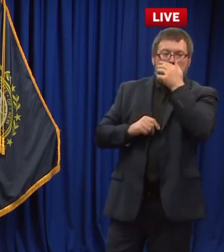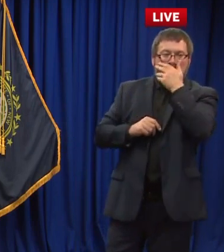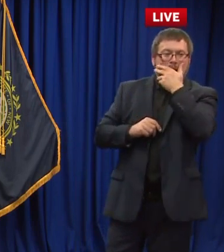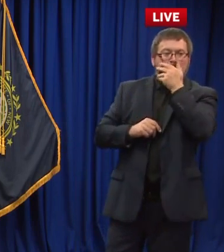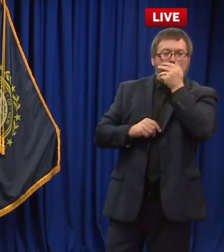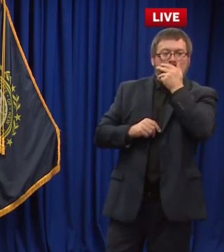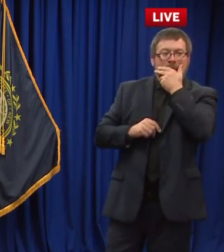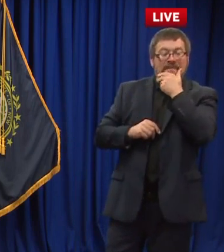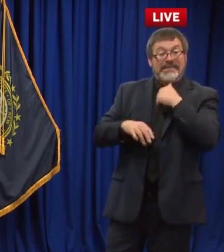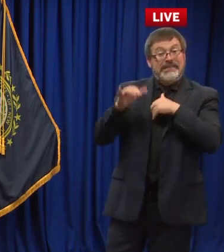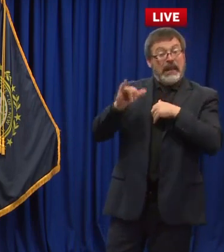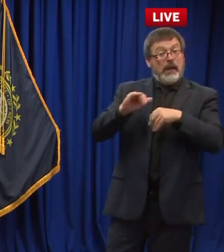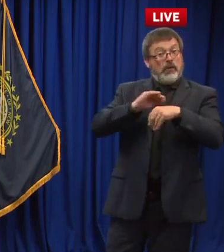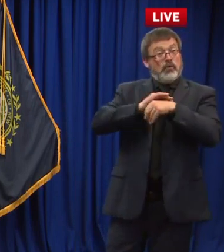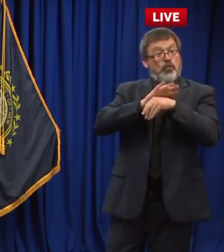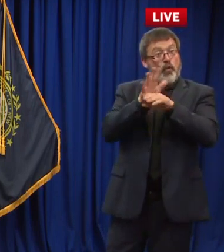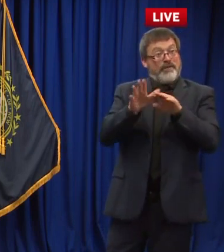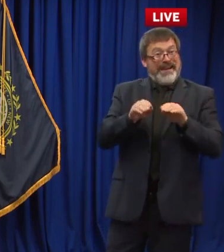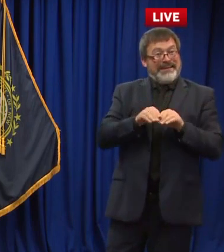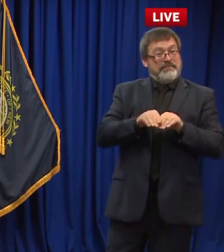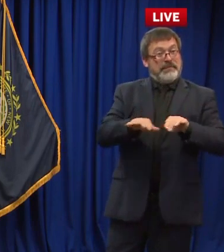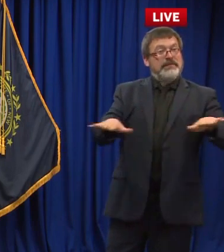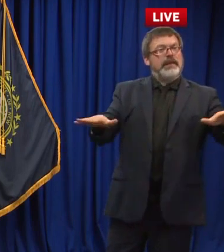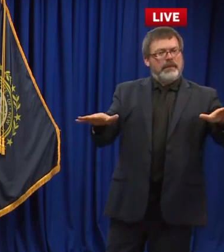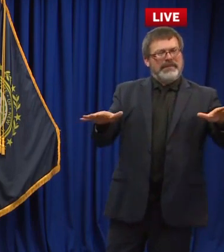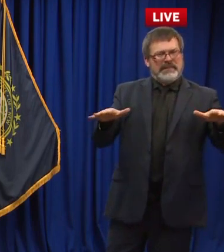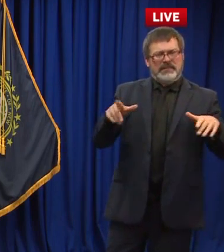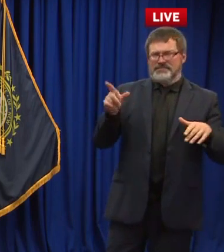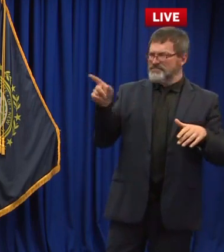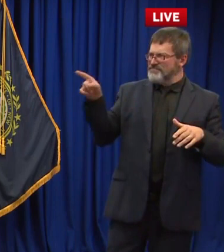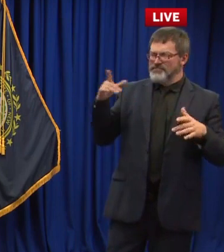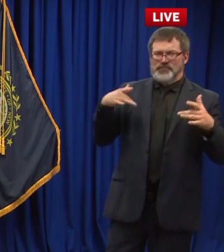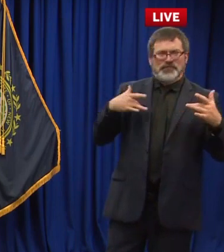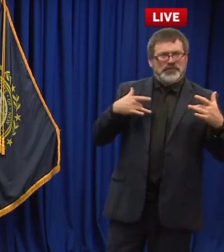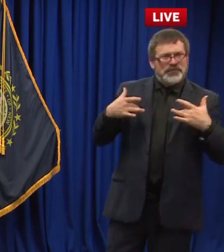WE CAN OPEN IT UP TO ANY QUESTIONS.